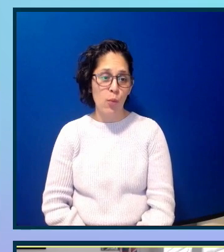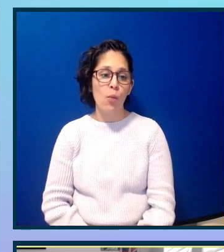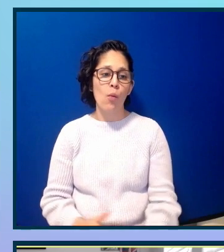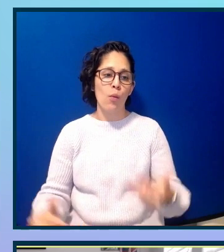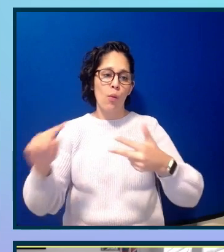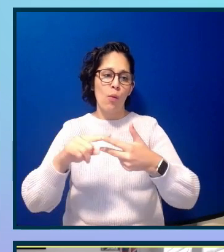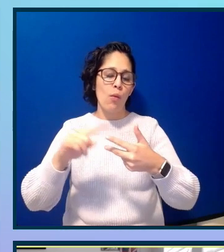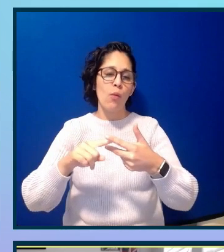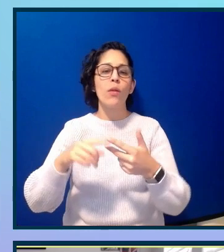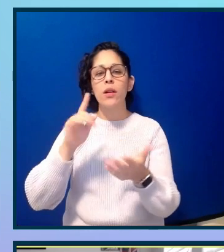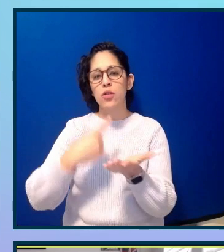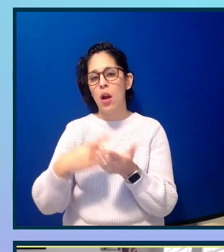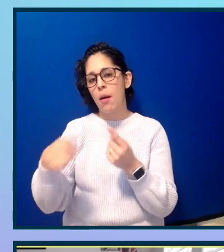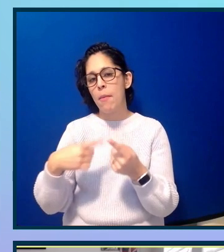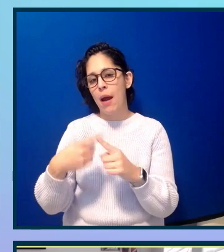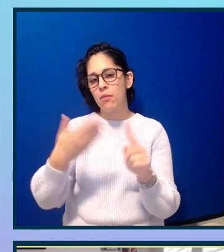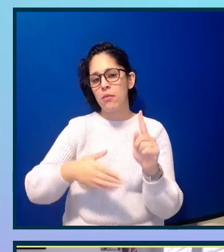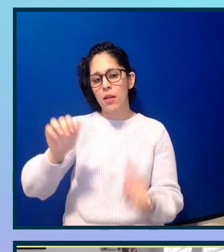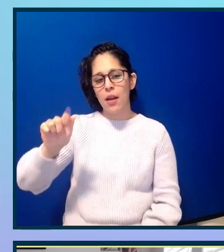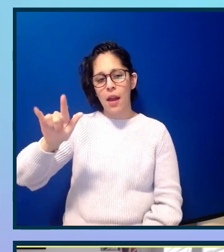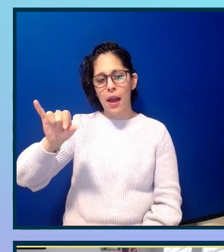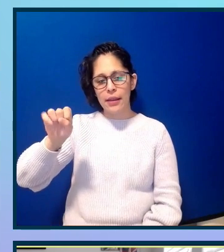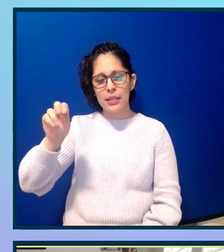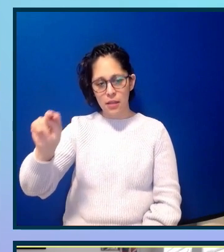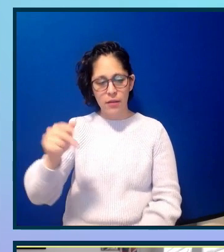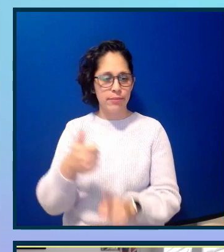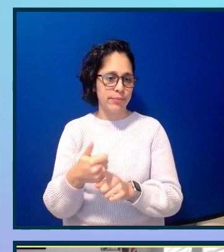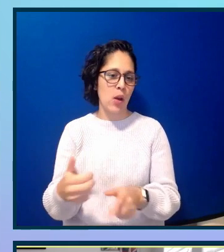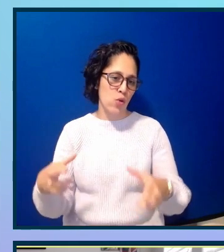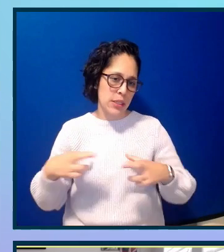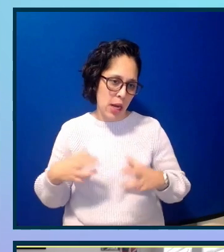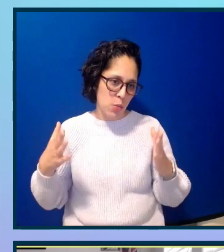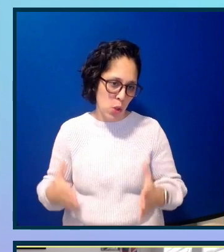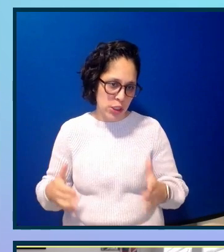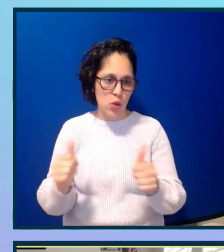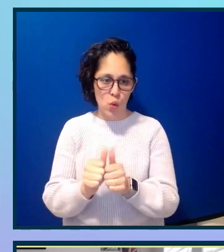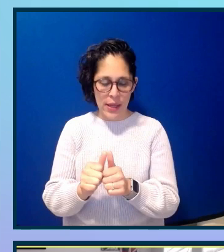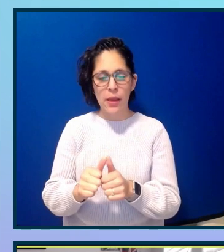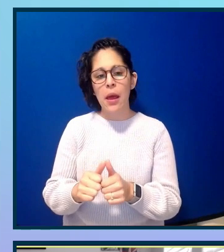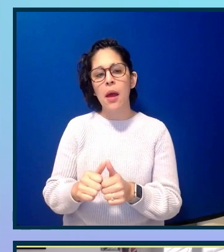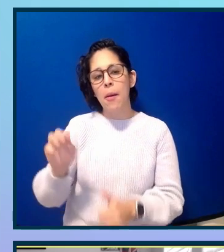Now, I'm gonna talk about Allison. Allison is a retiree with a mild cognitive impairment